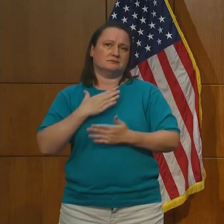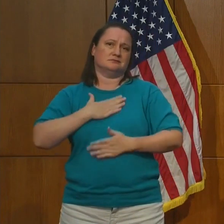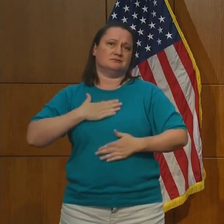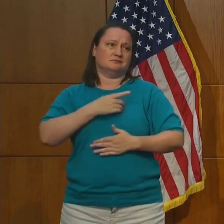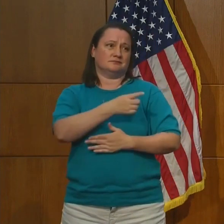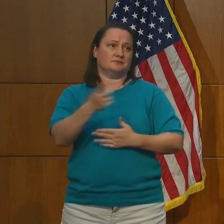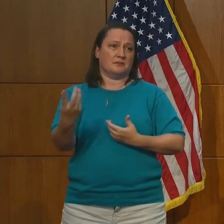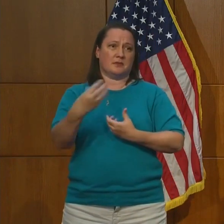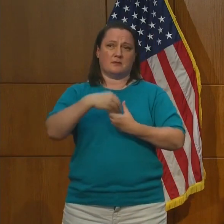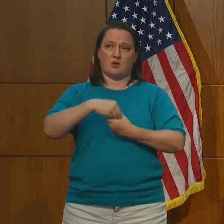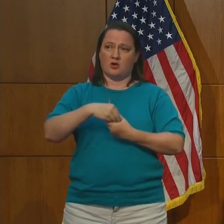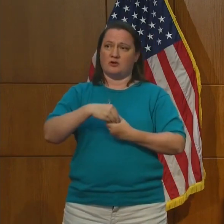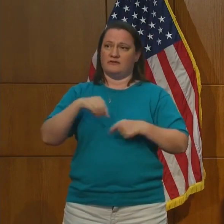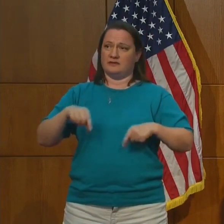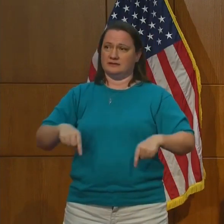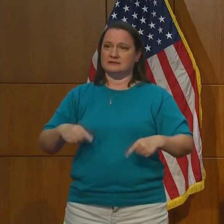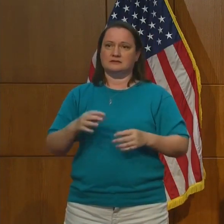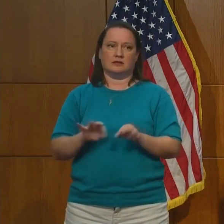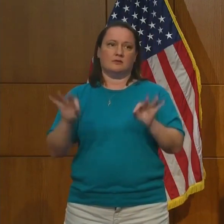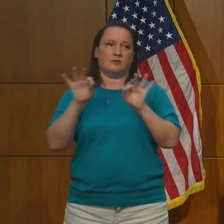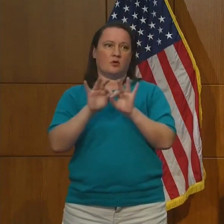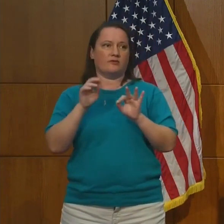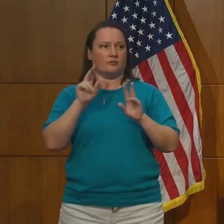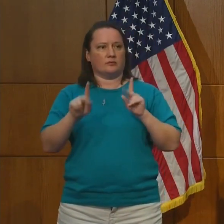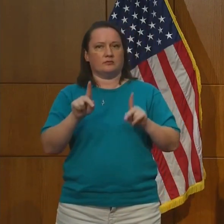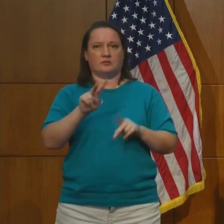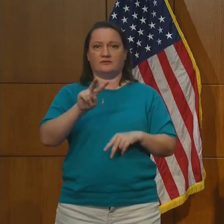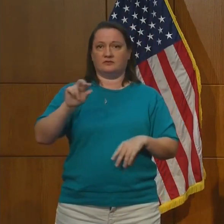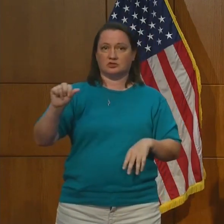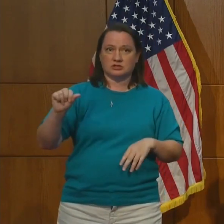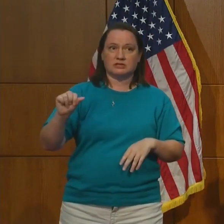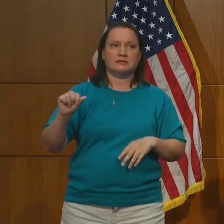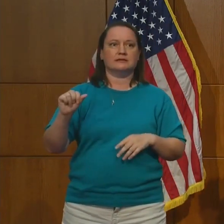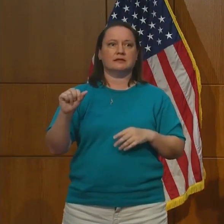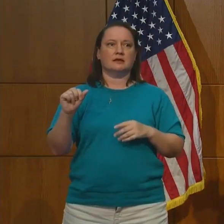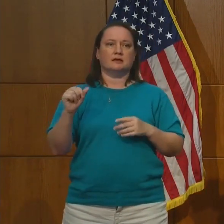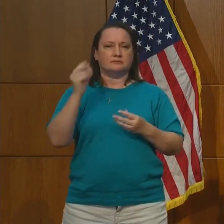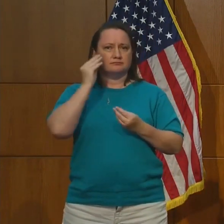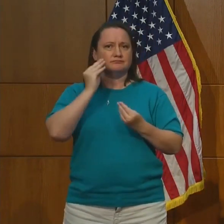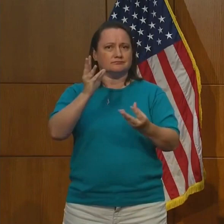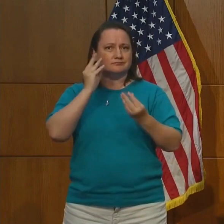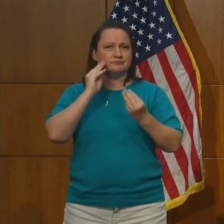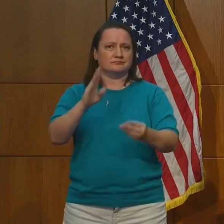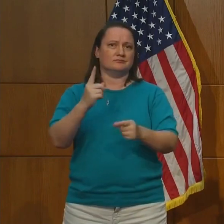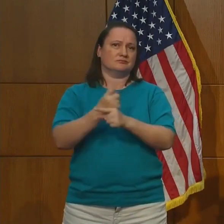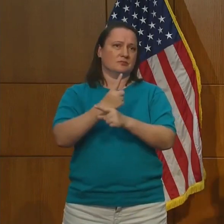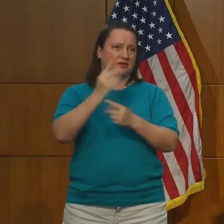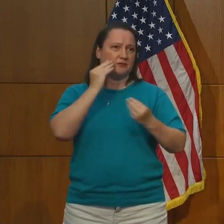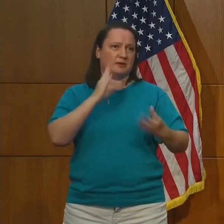DATA AROUND TO A WEEK FROM NOW NOT YET. IS I WILL. BUT IN A APPRECIATE EVERYBODY PART OF THIS IS IMPORTANT TO GET